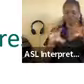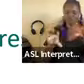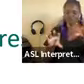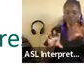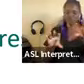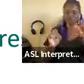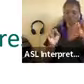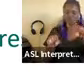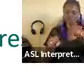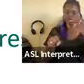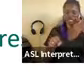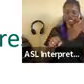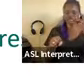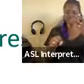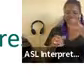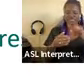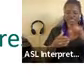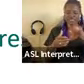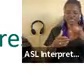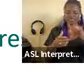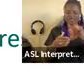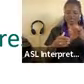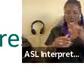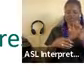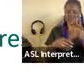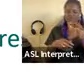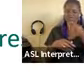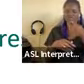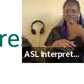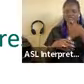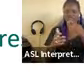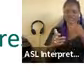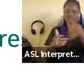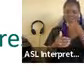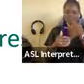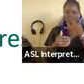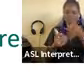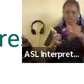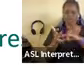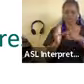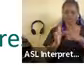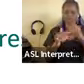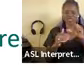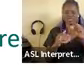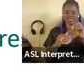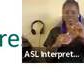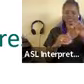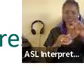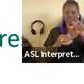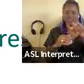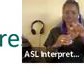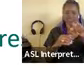I'm sorry, the Bay Area in Sonoma County are higher than the overall state of California, and that's been the way for some time now.